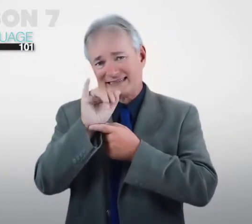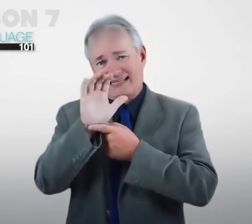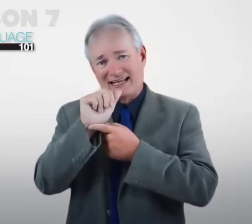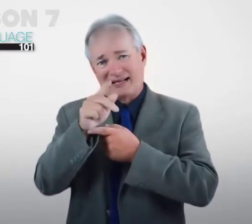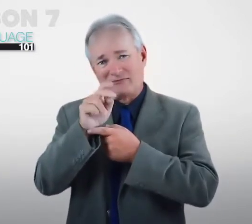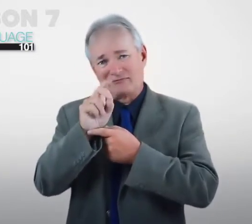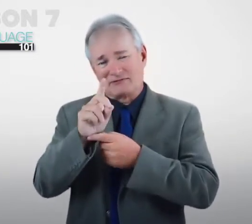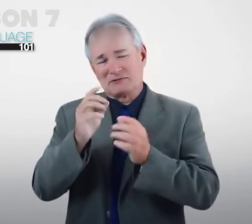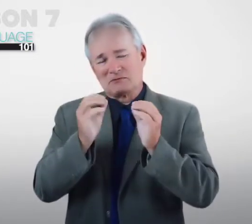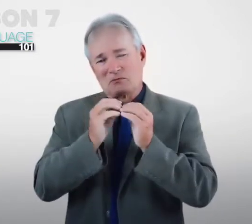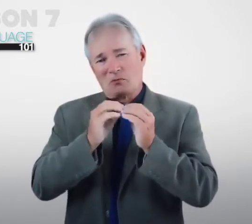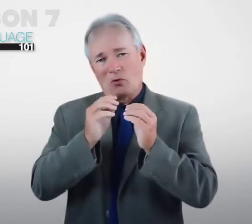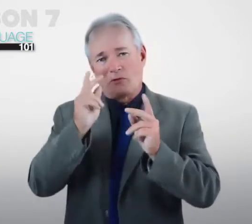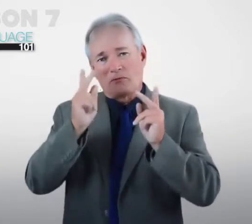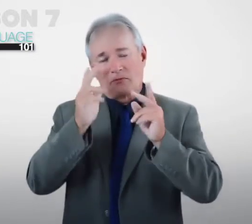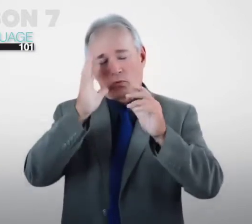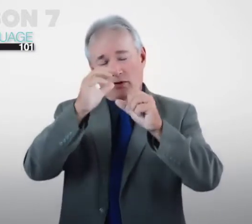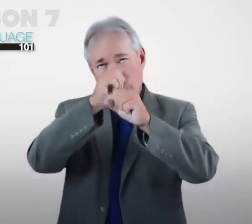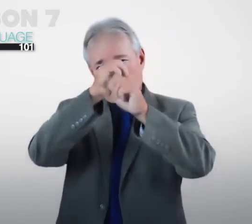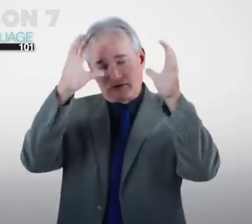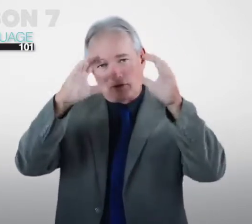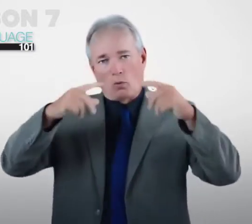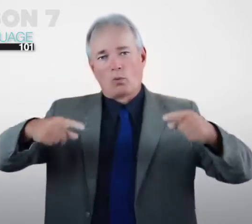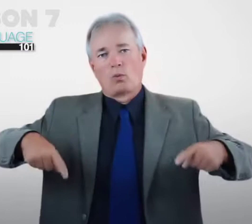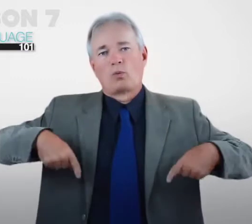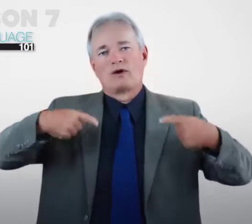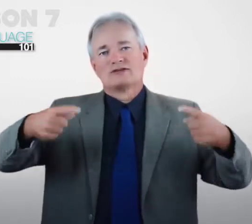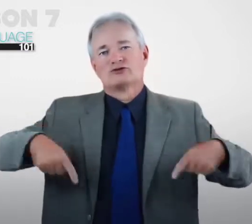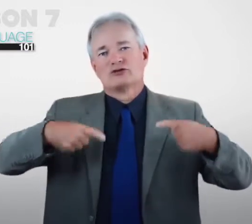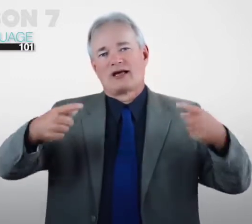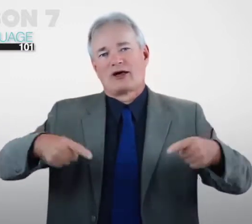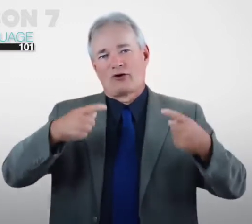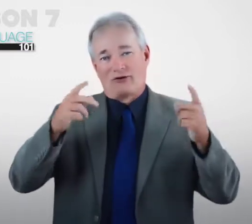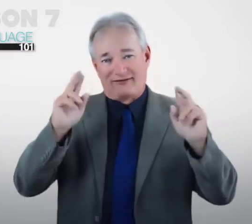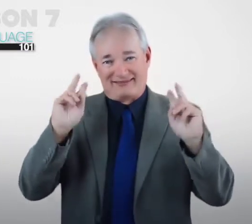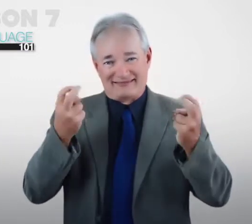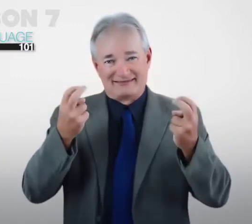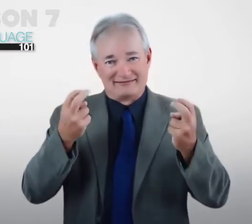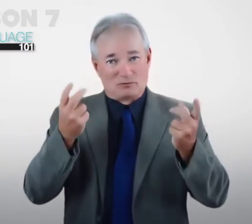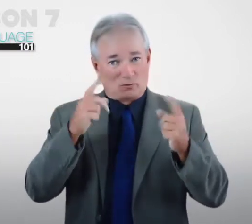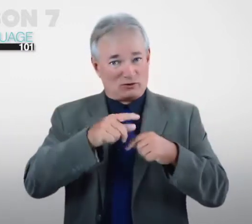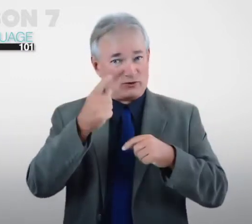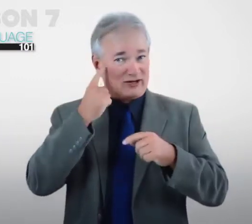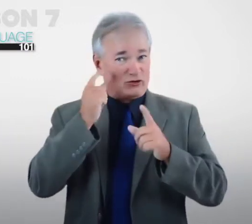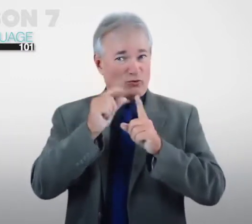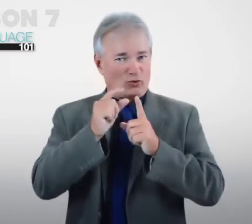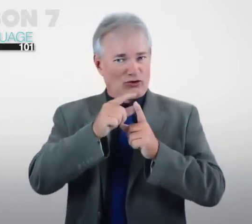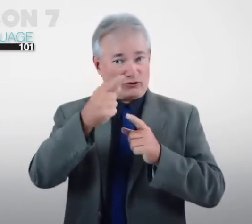Because really, when you think of it, people usually envision a wheelchair.